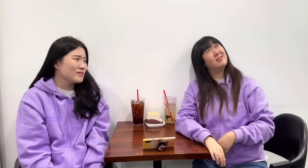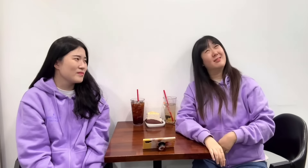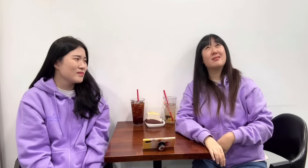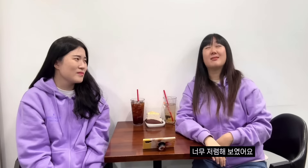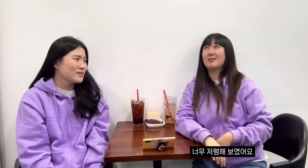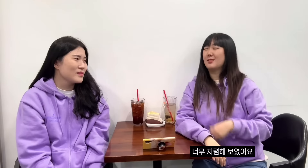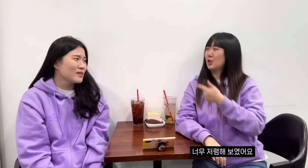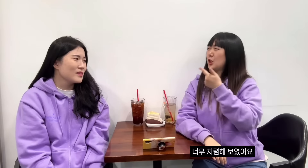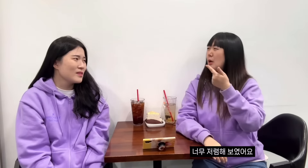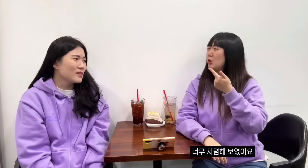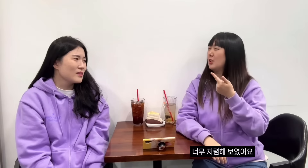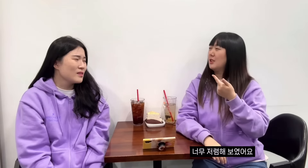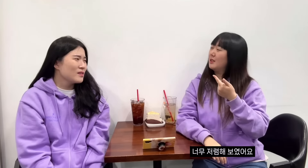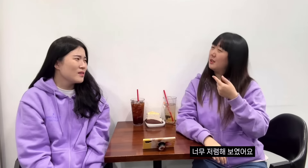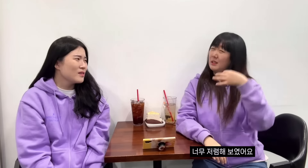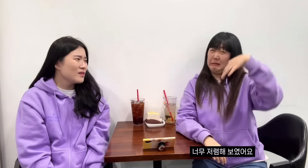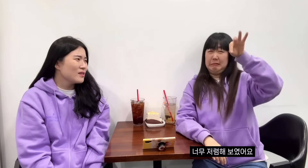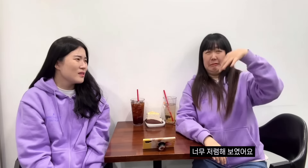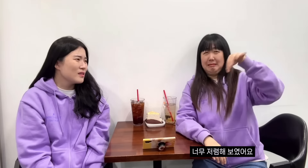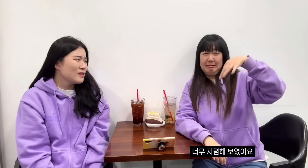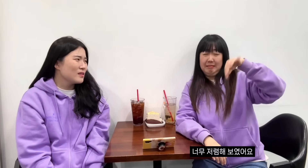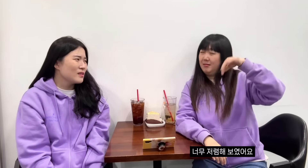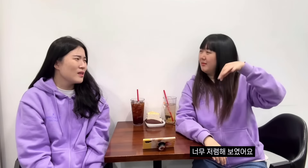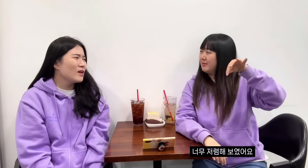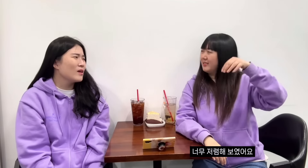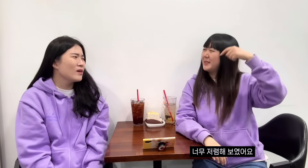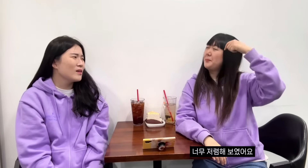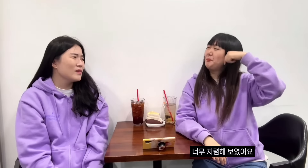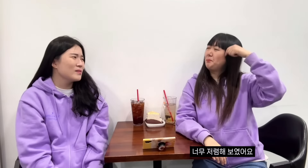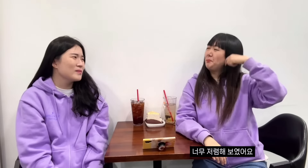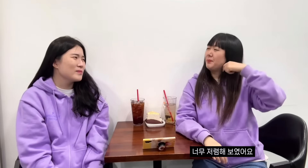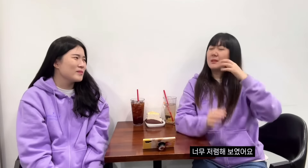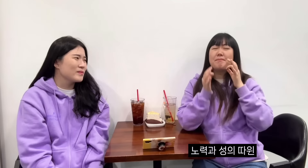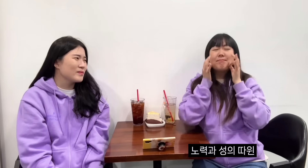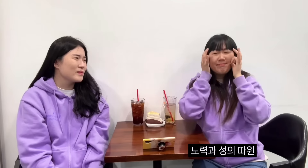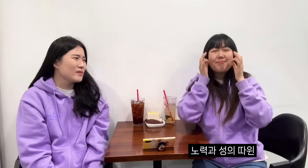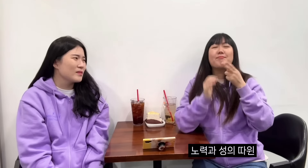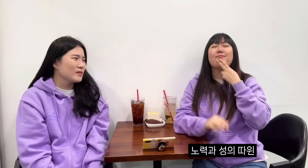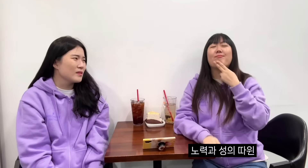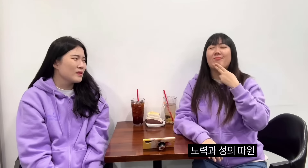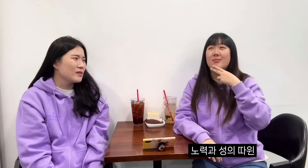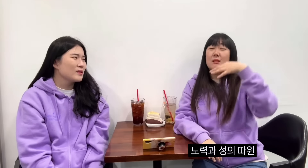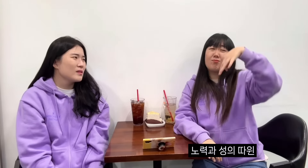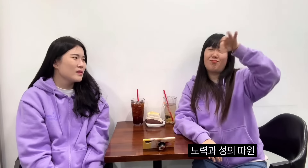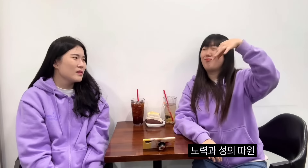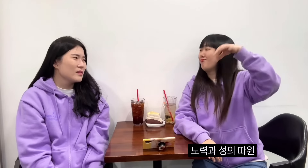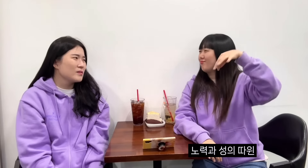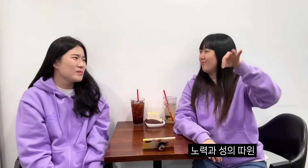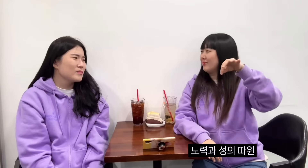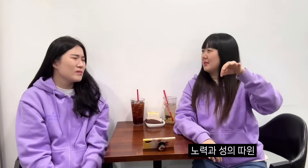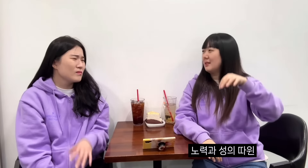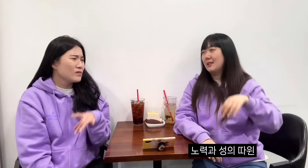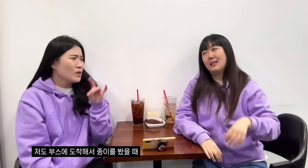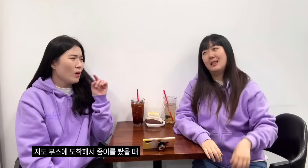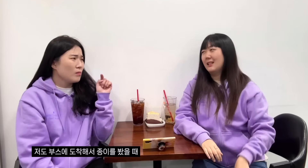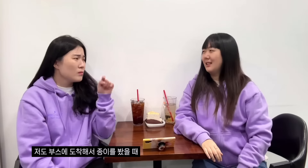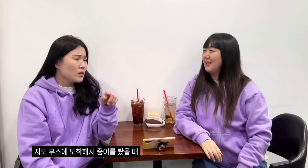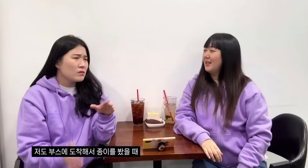looked so cheap There was no such thing as hard work and sincerity.